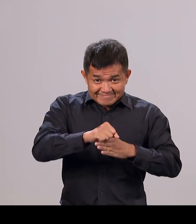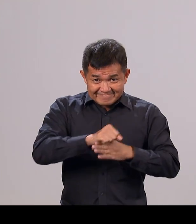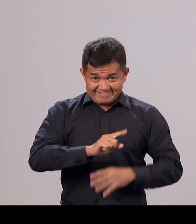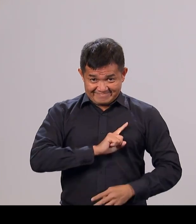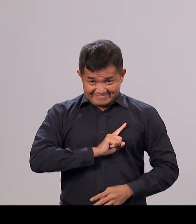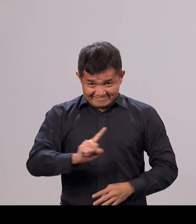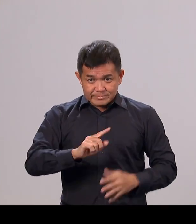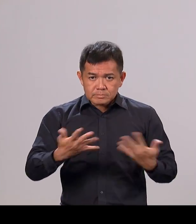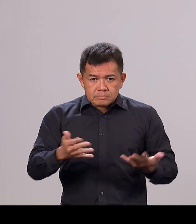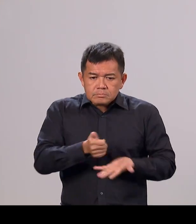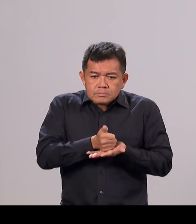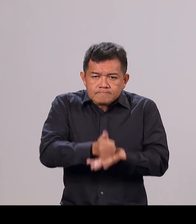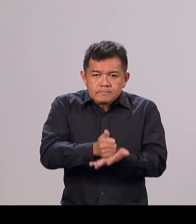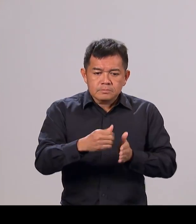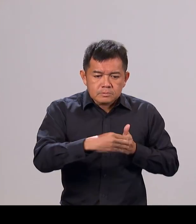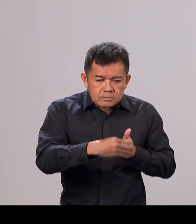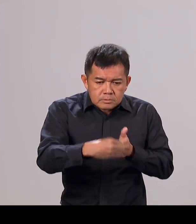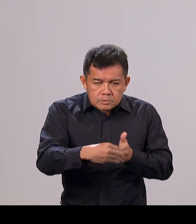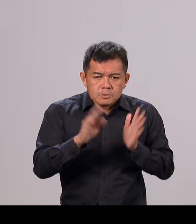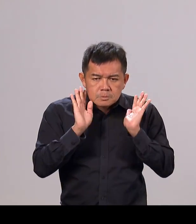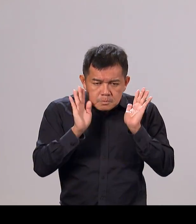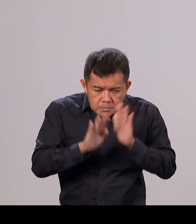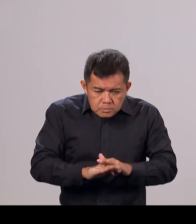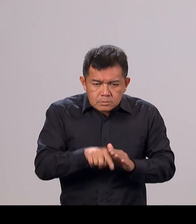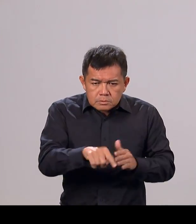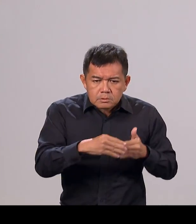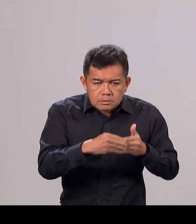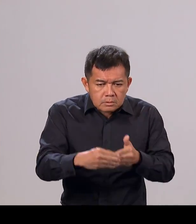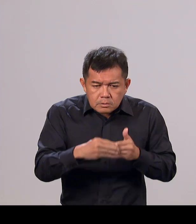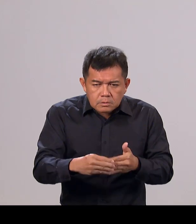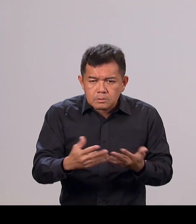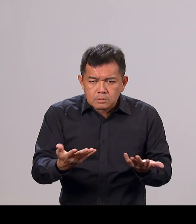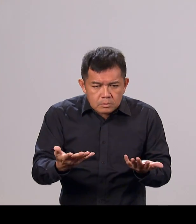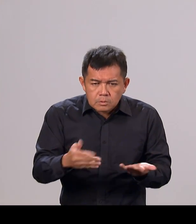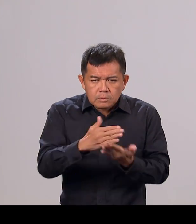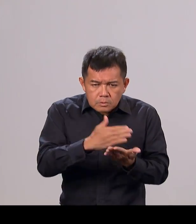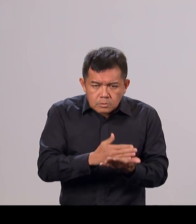guide your students to live in harmony with other Singaporeans of all races and religions.